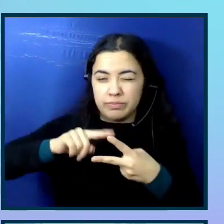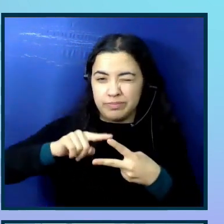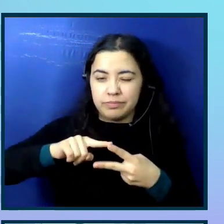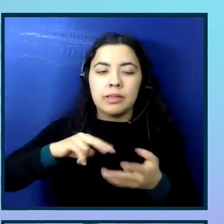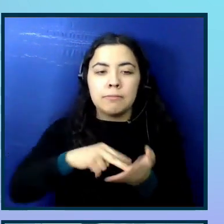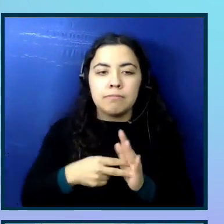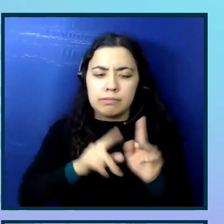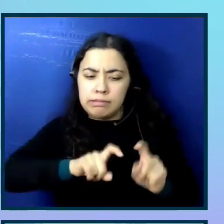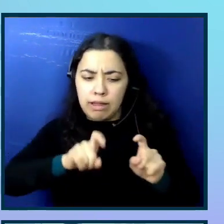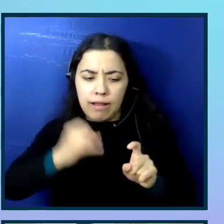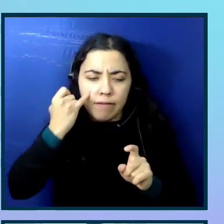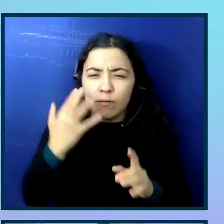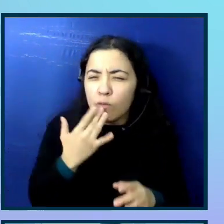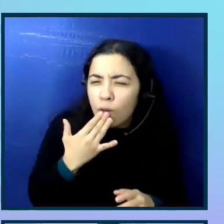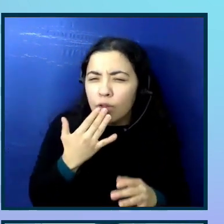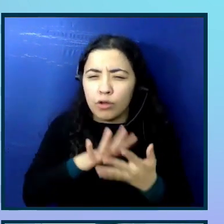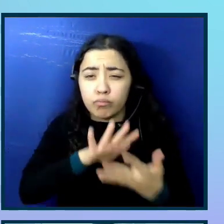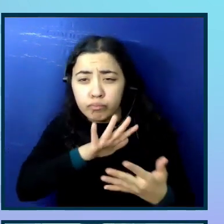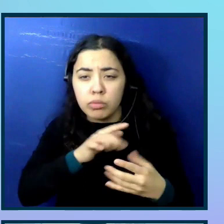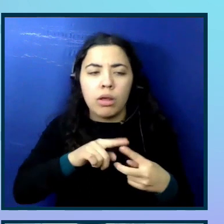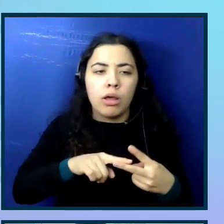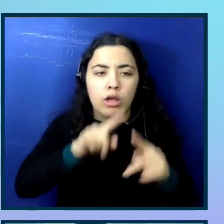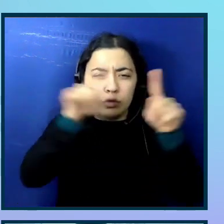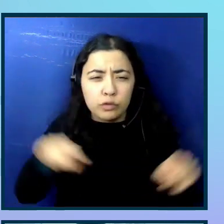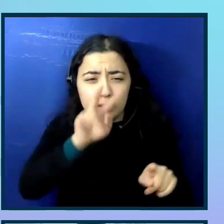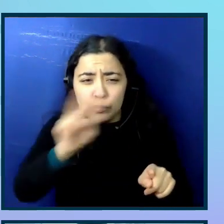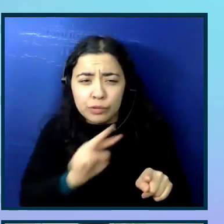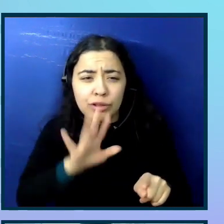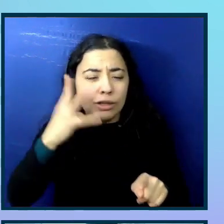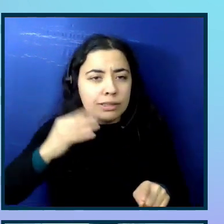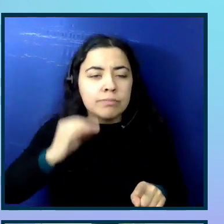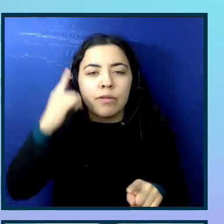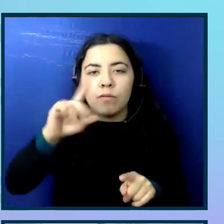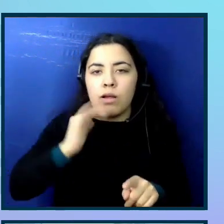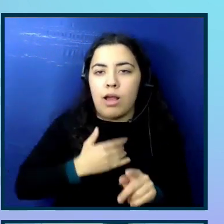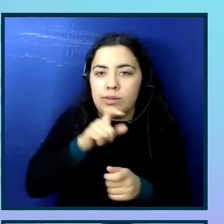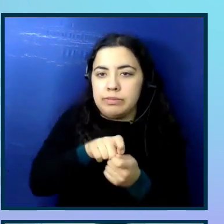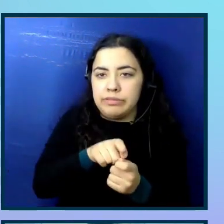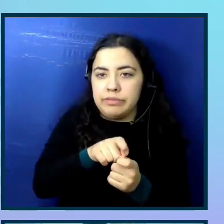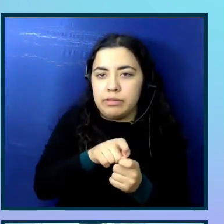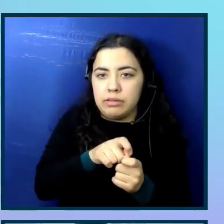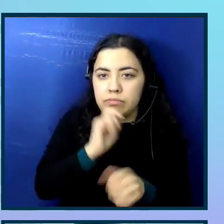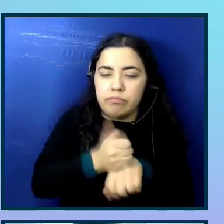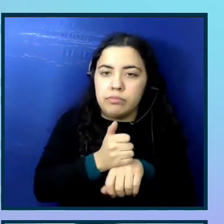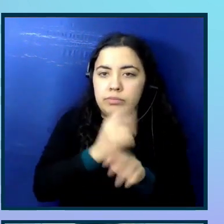for something like color or screen reader experience for a specific design. And it's a kind of deep dive related to accessibility